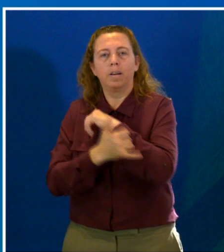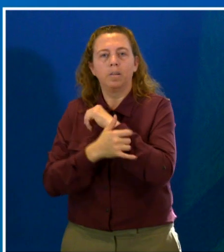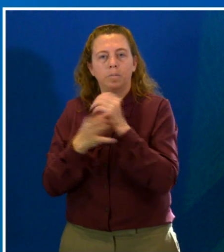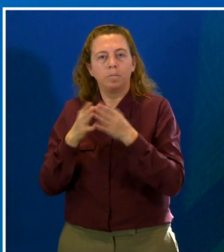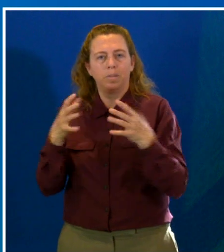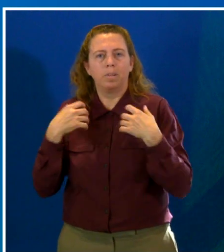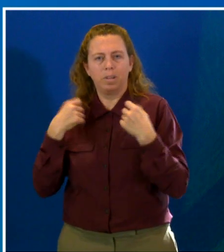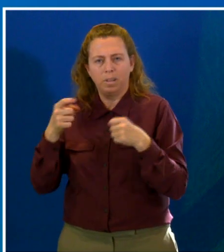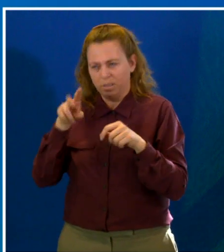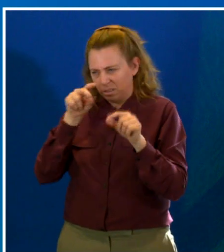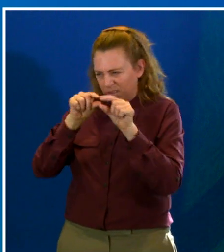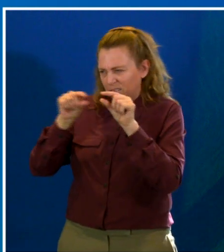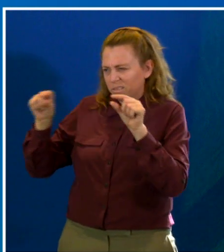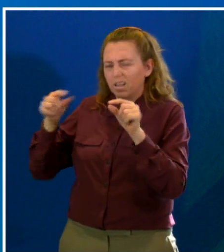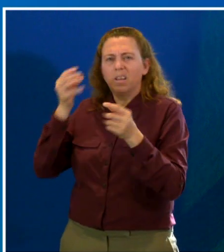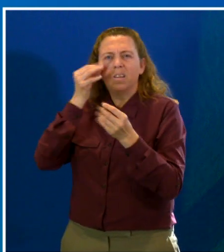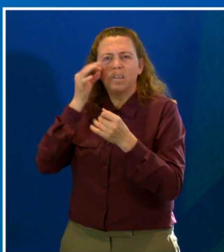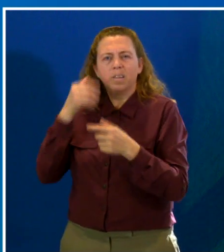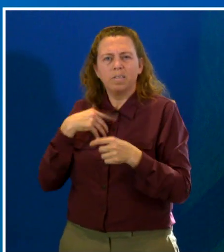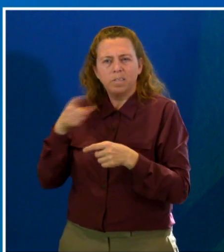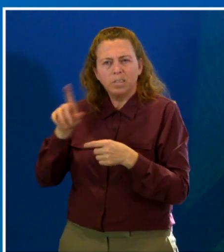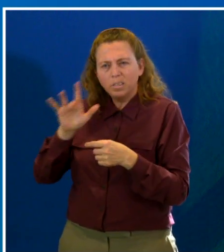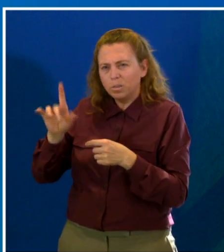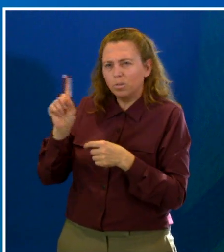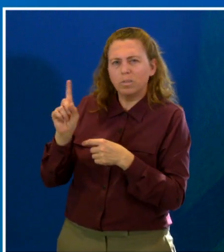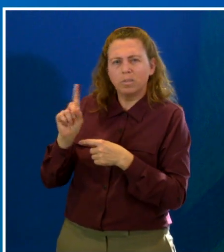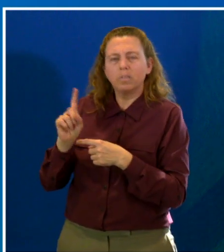an appointment, please call Public Health at one